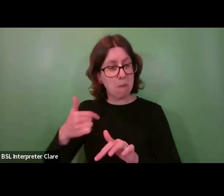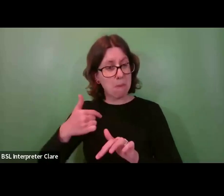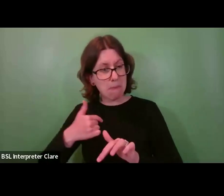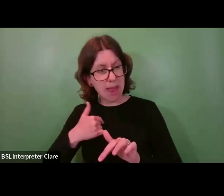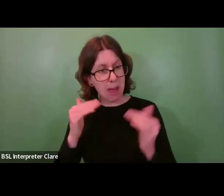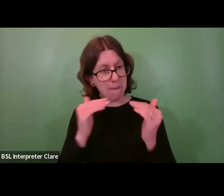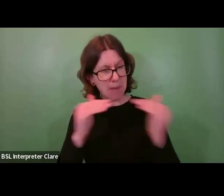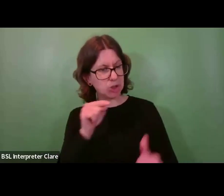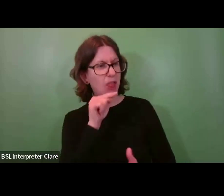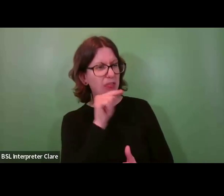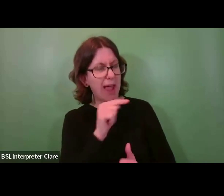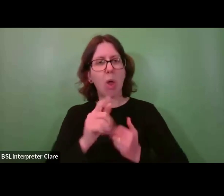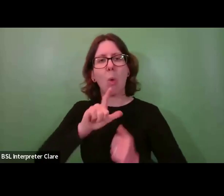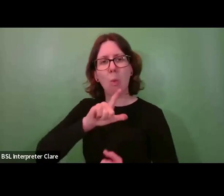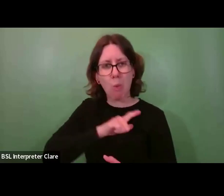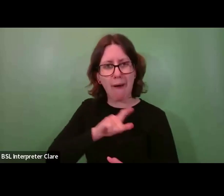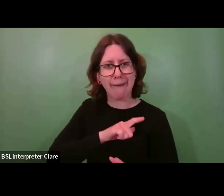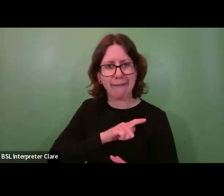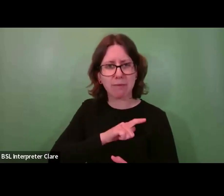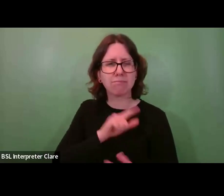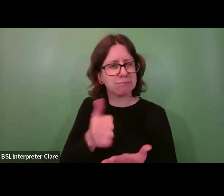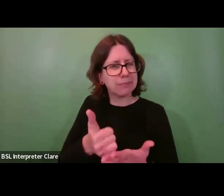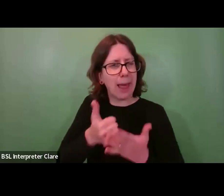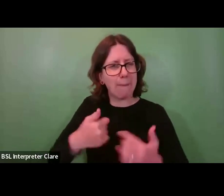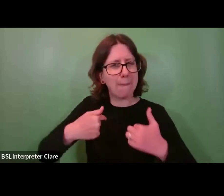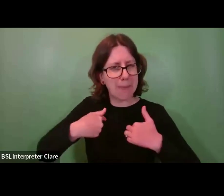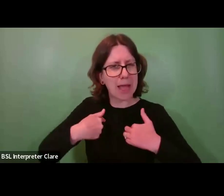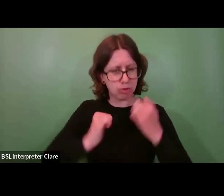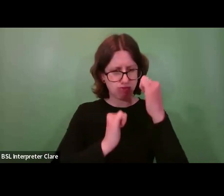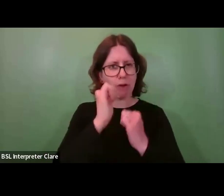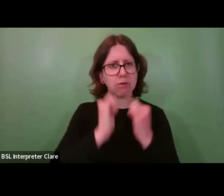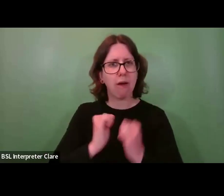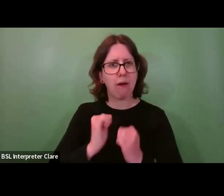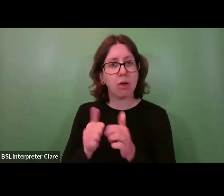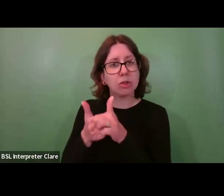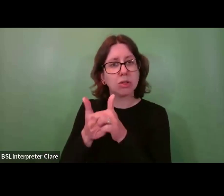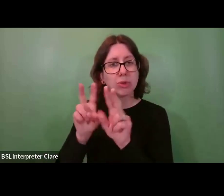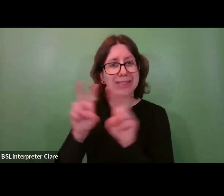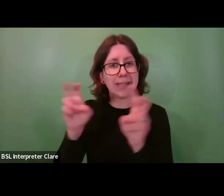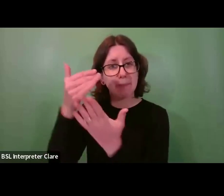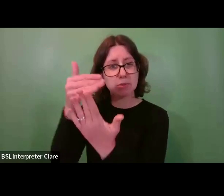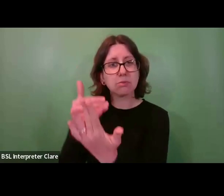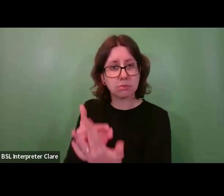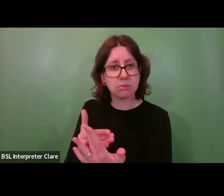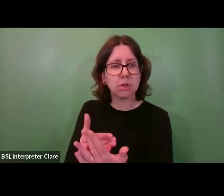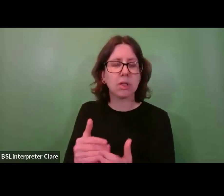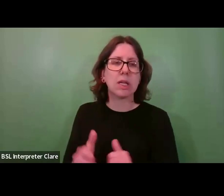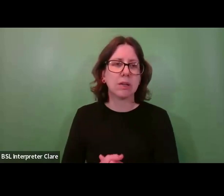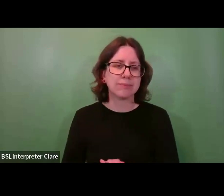way of framing my supporting statement. I would say, actually, that having been on interview